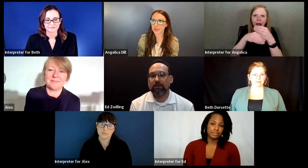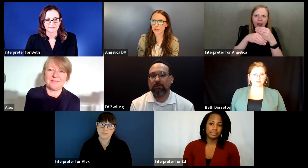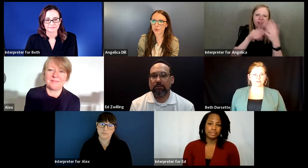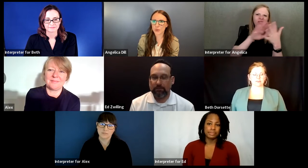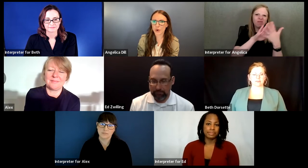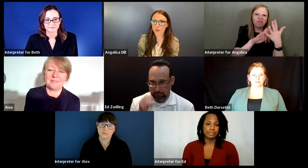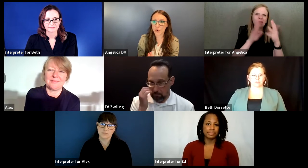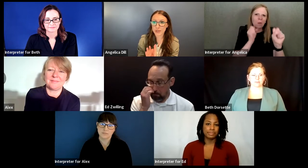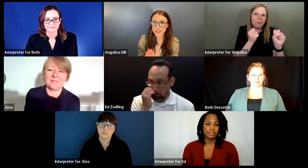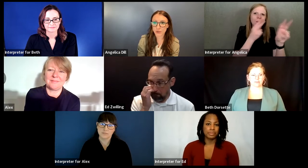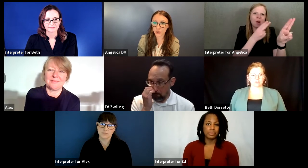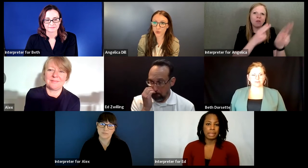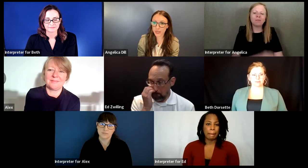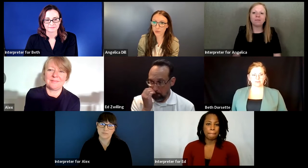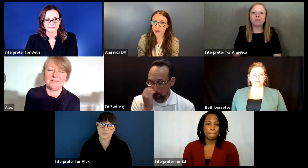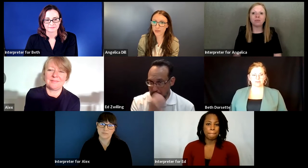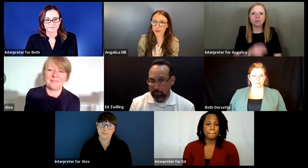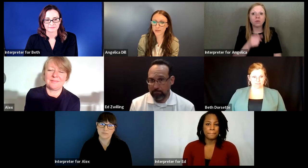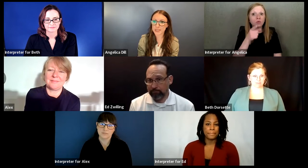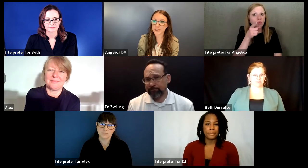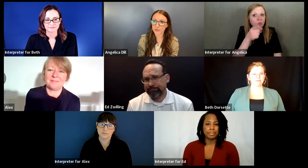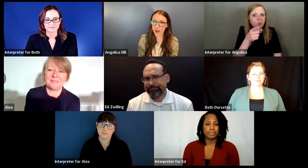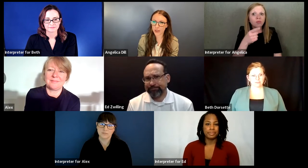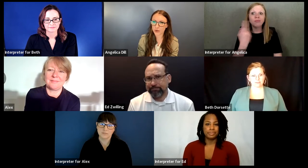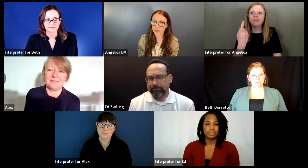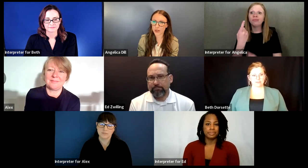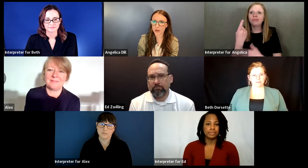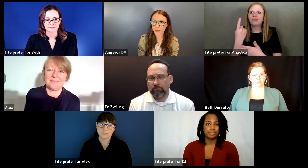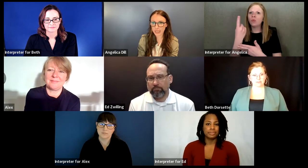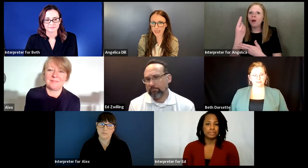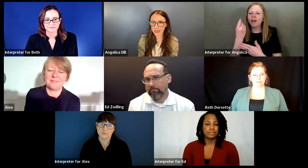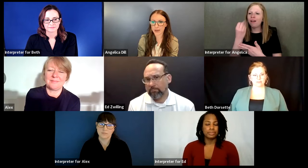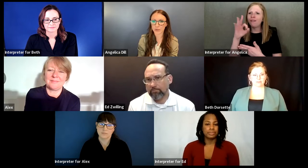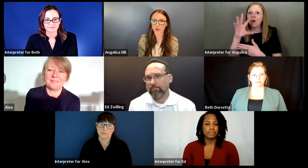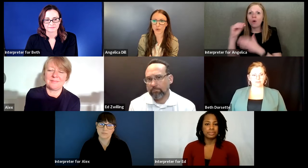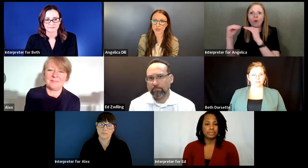And if you or someone that you're working with needs to file a complaint, you are of